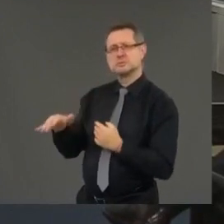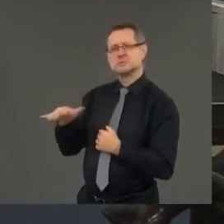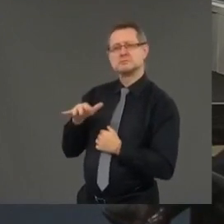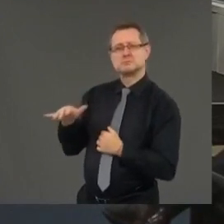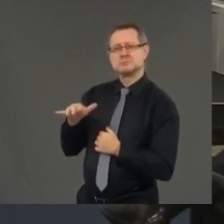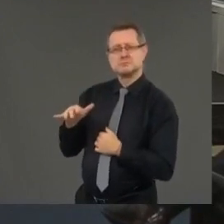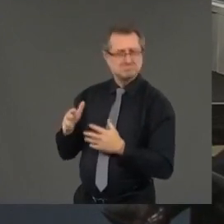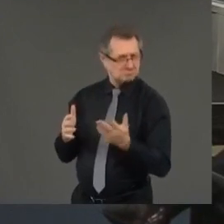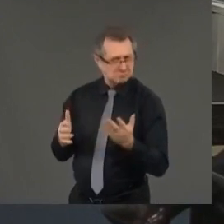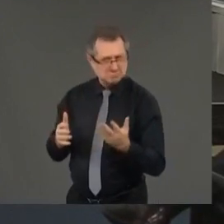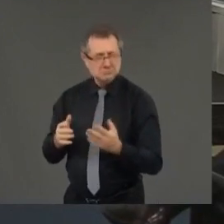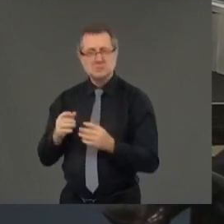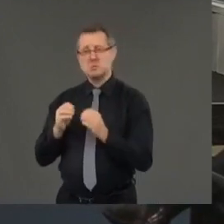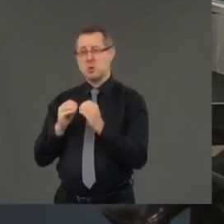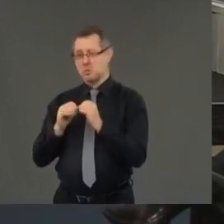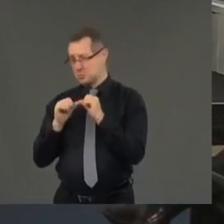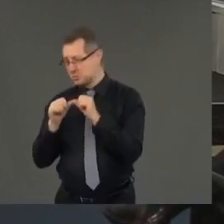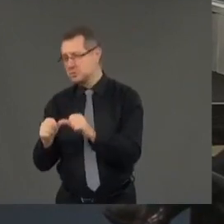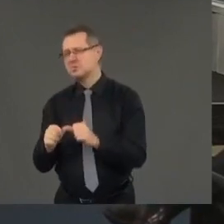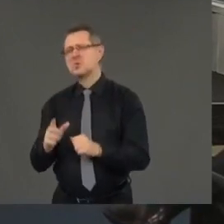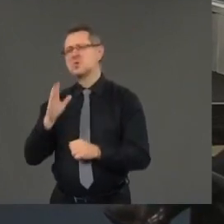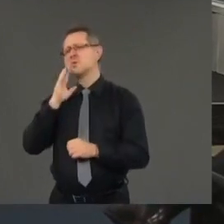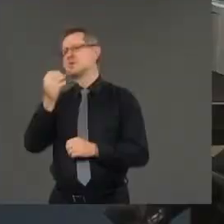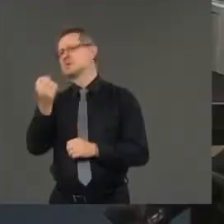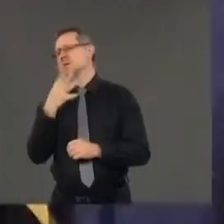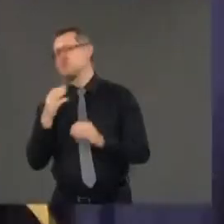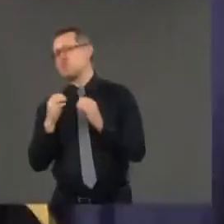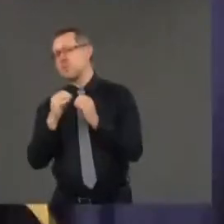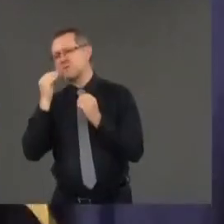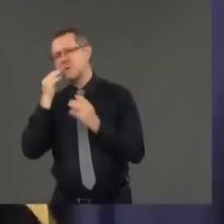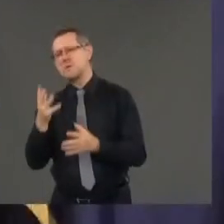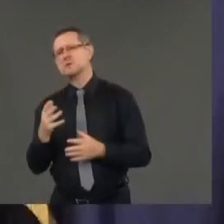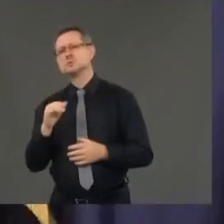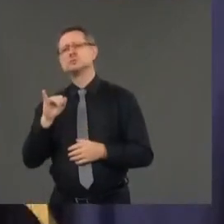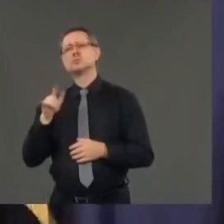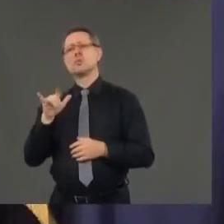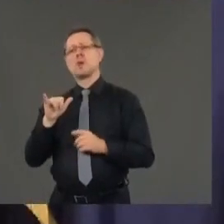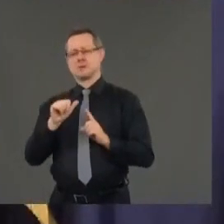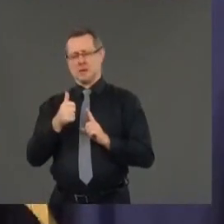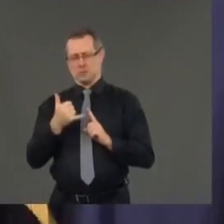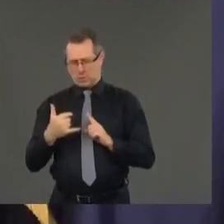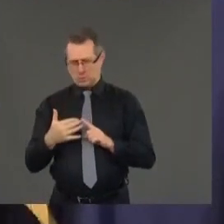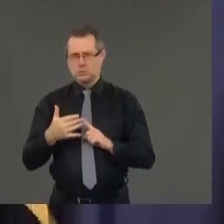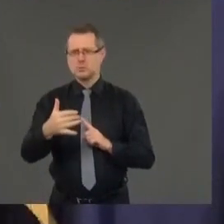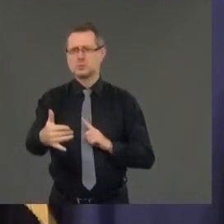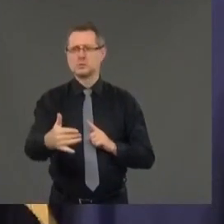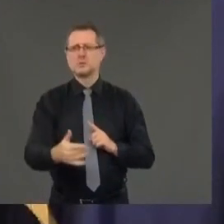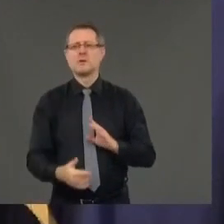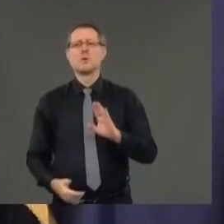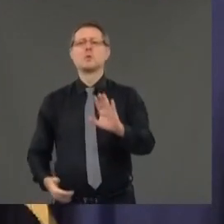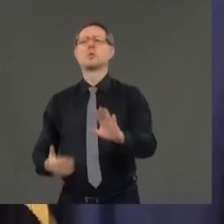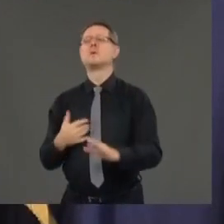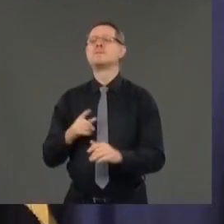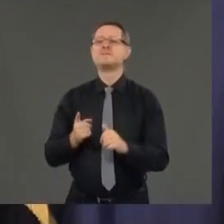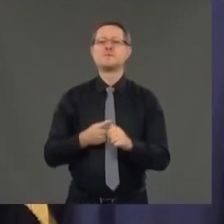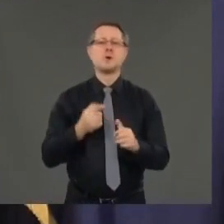ANY CLAIMS TO INCREASE TESTING AND IS THAT SOMETHING THAT'S